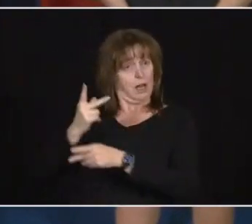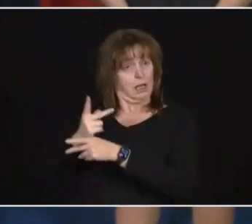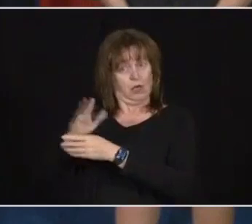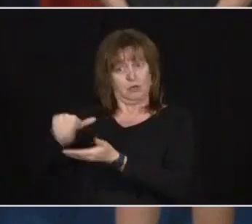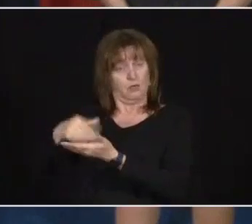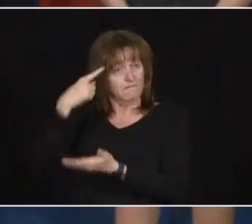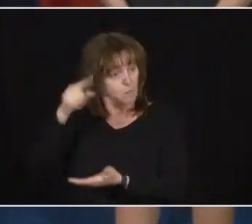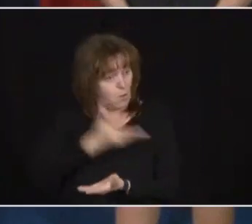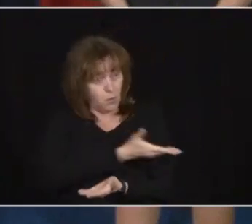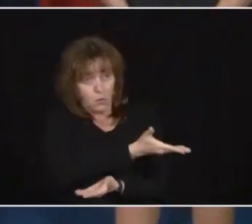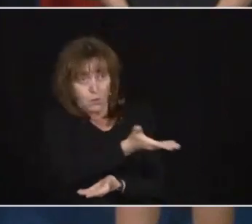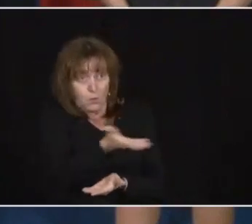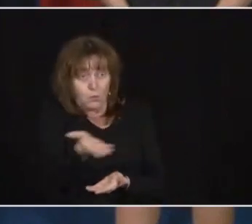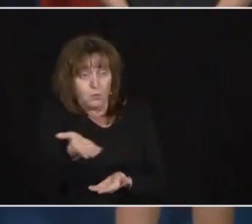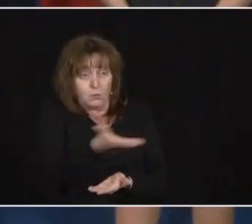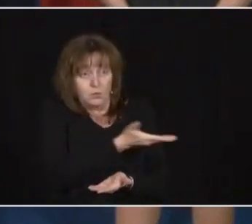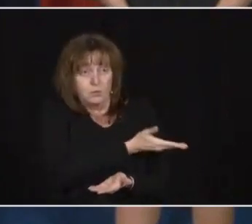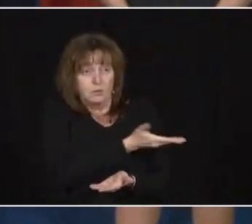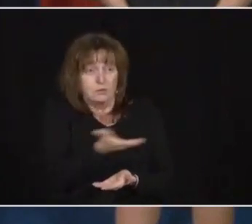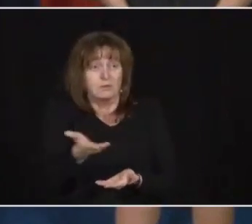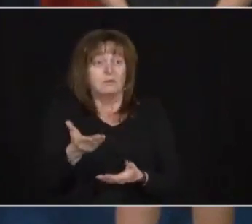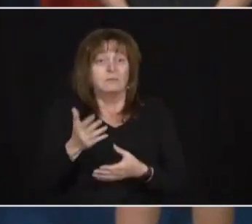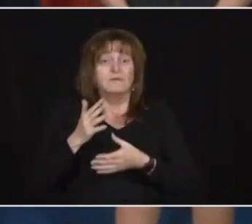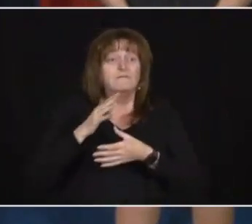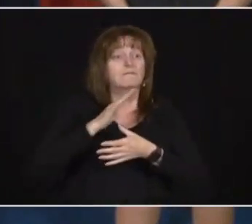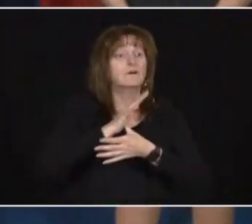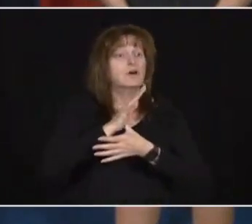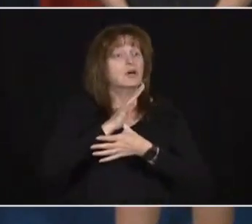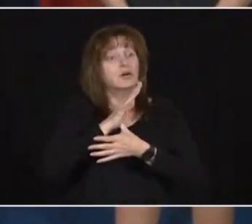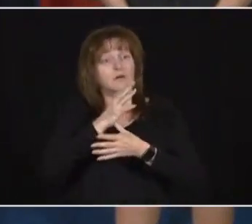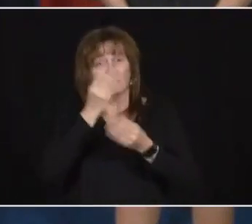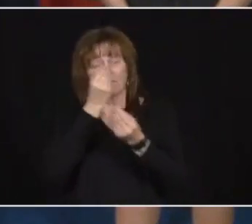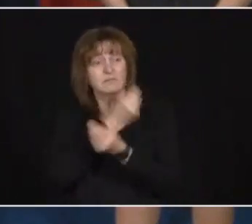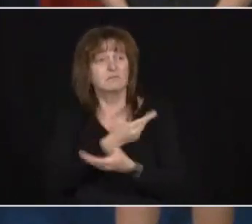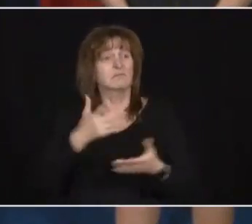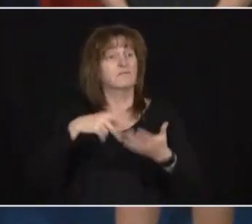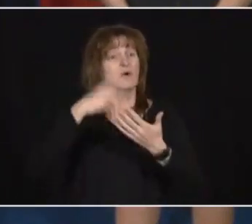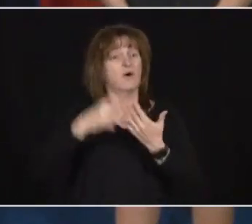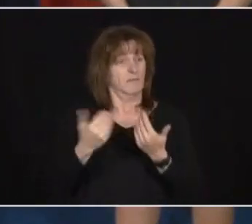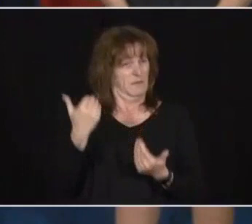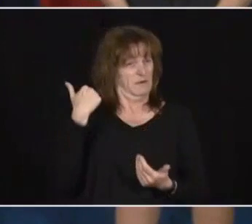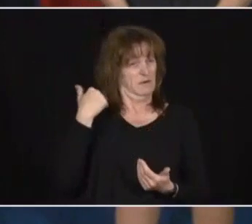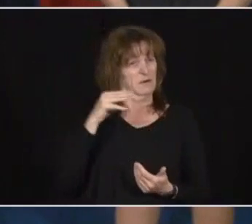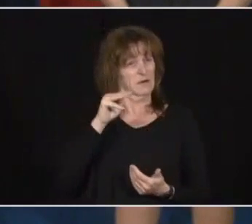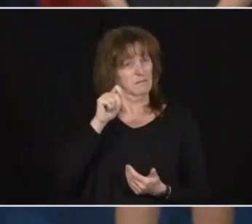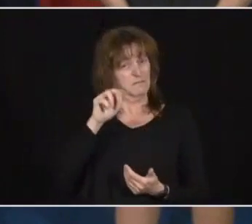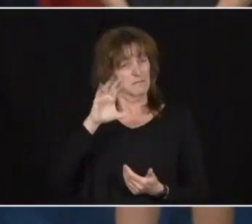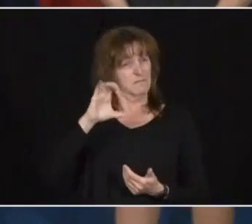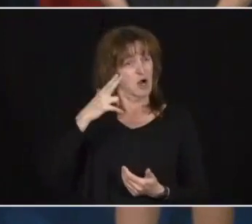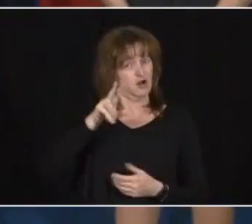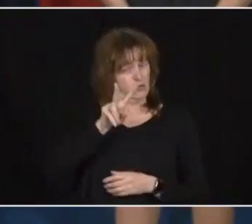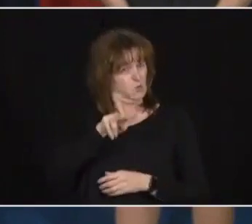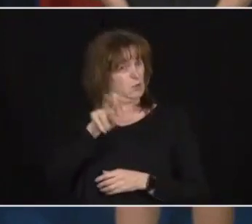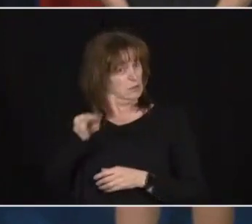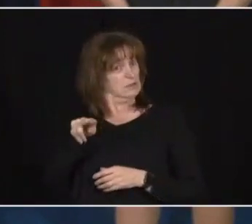Since we first unveiled that emergency child care program on March 22, we've taken a staged, cautious, responsible approach to ensure safety remains